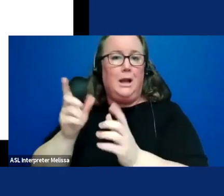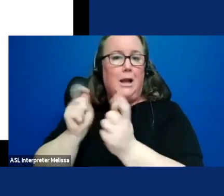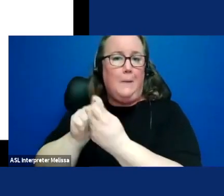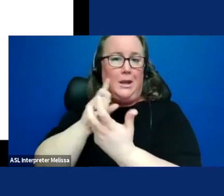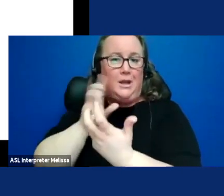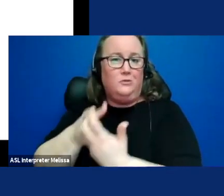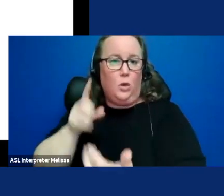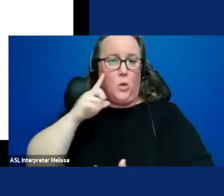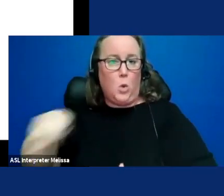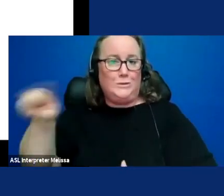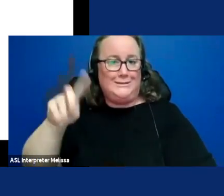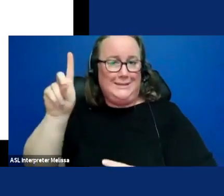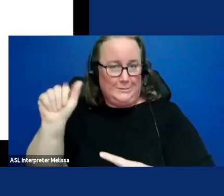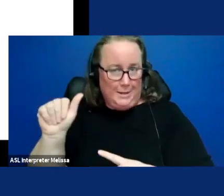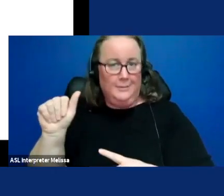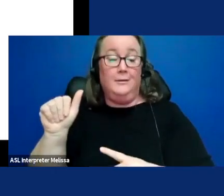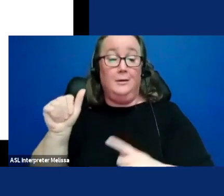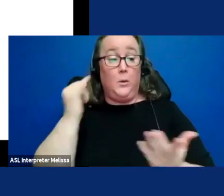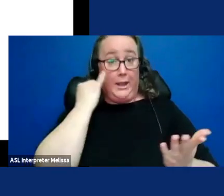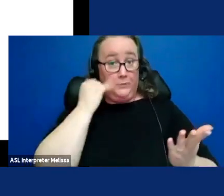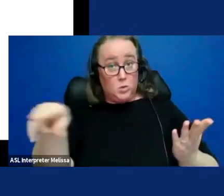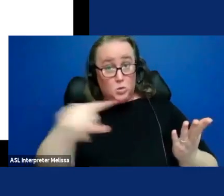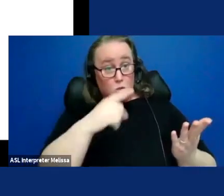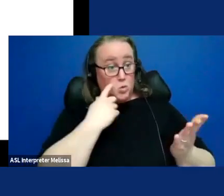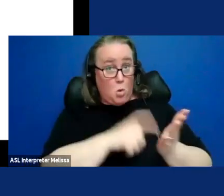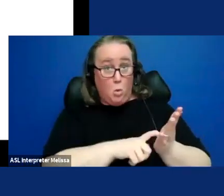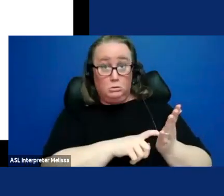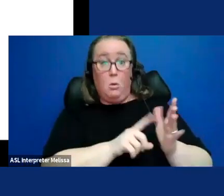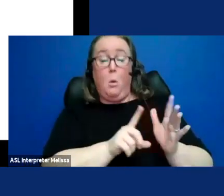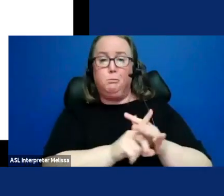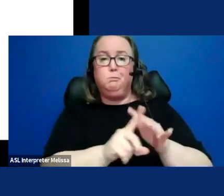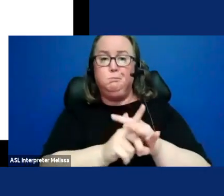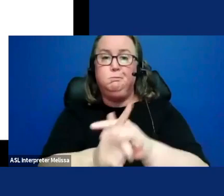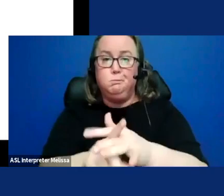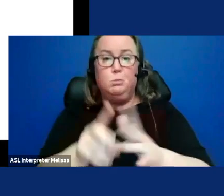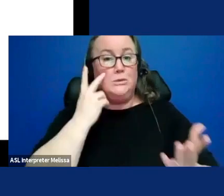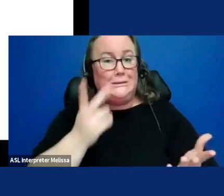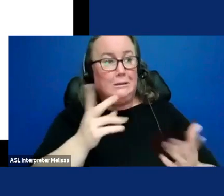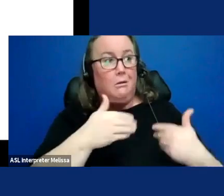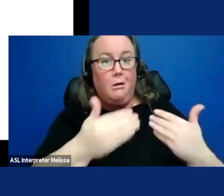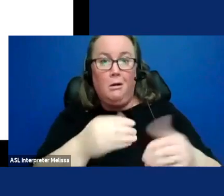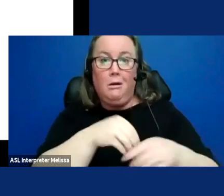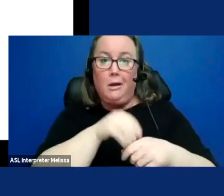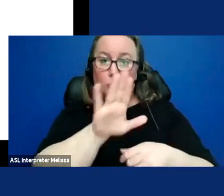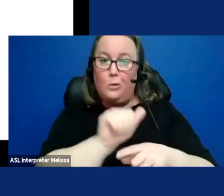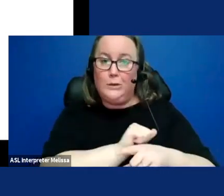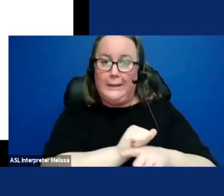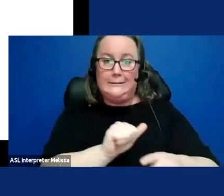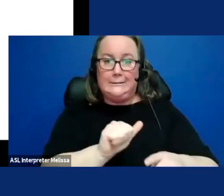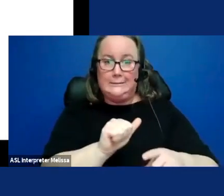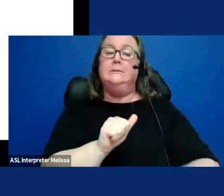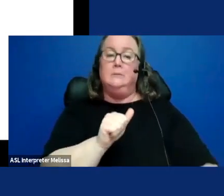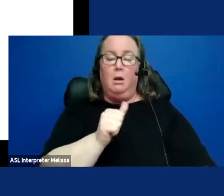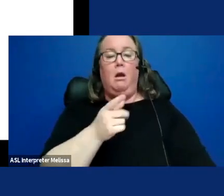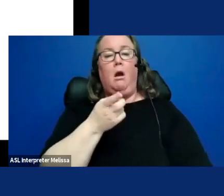So if you've noticed that there are certain disabilities that are coming across you in your practice, you can look at JAN and